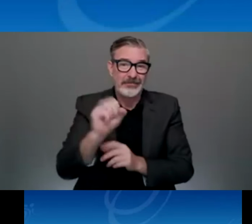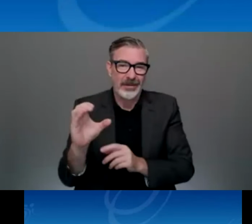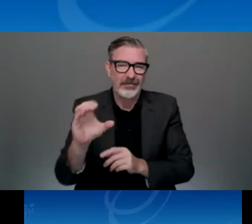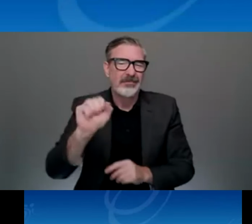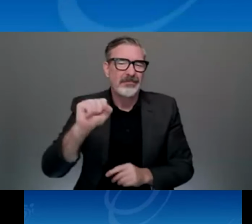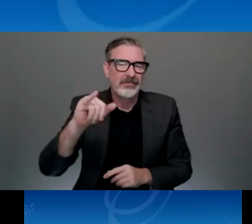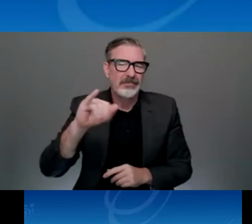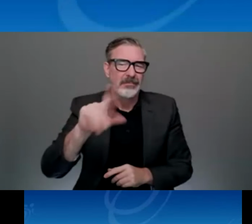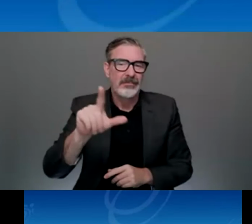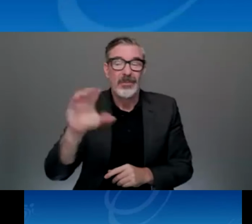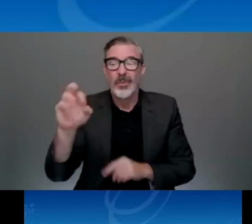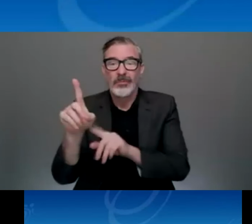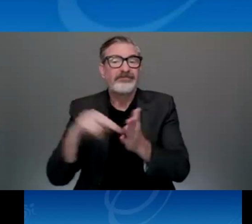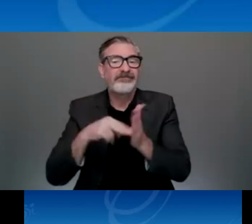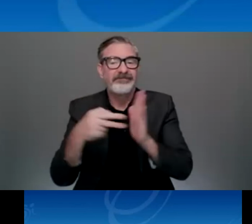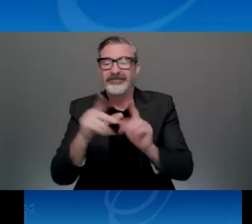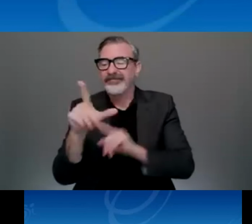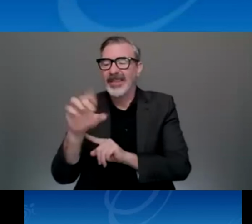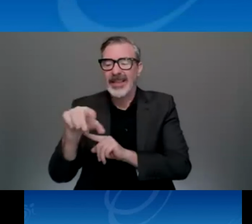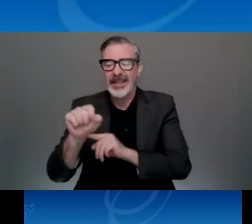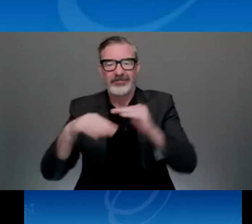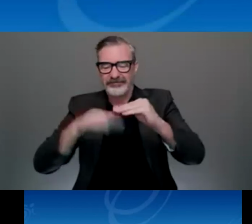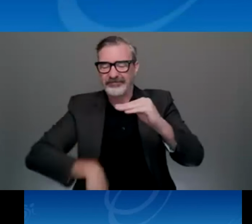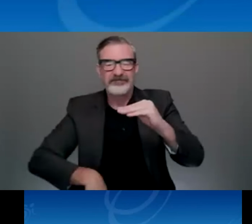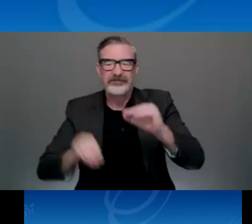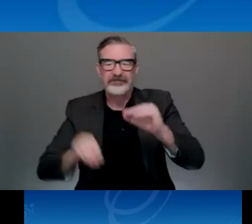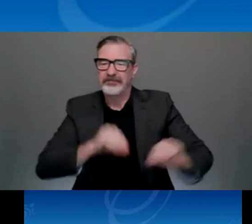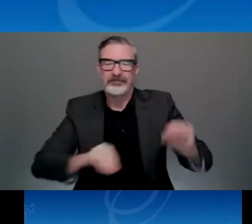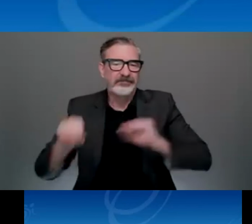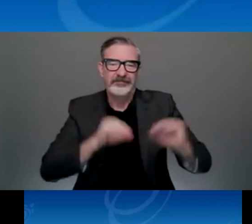This experience has fueled my passion for ensuring the voices